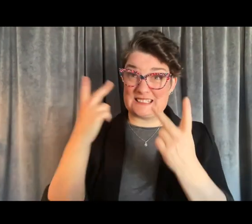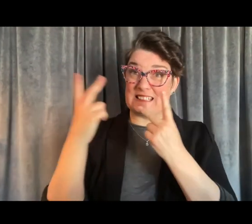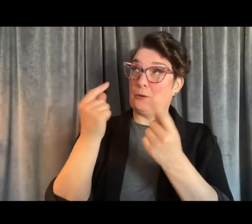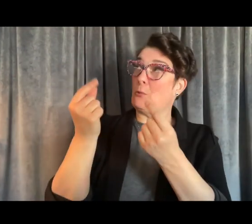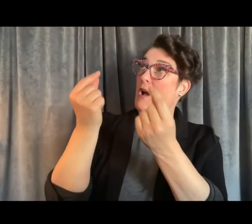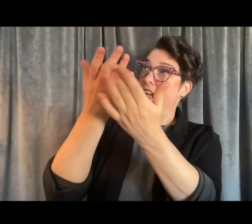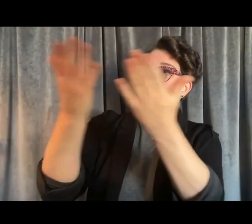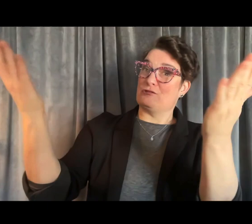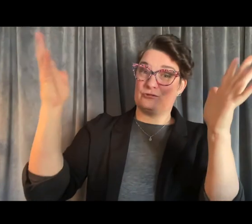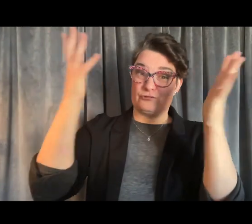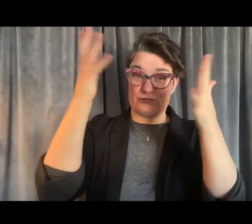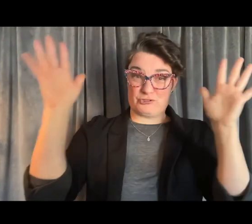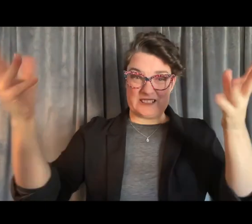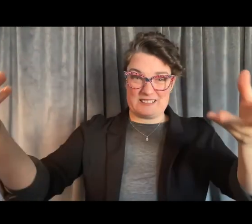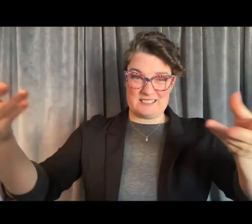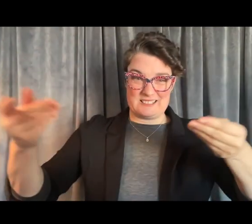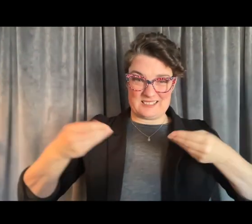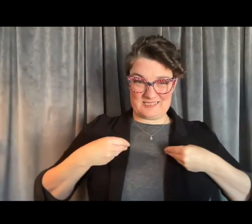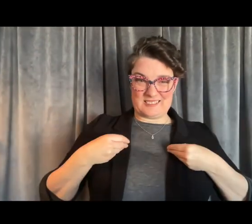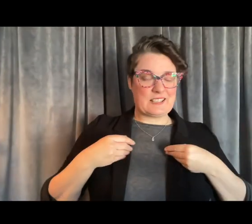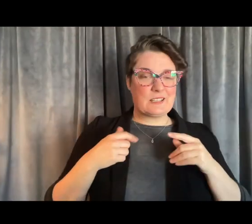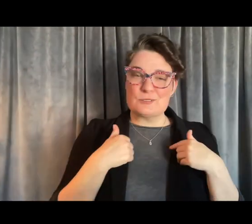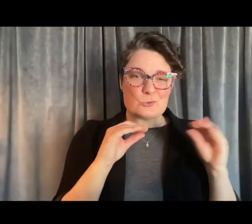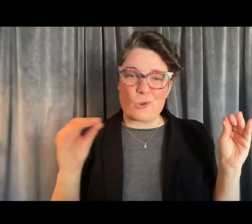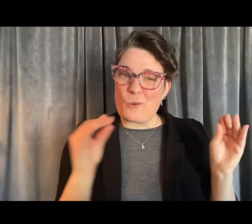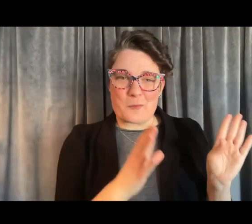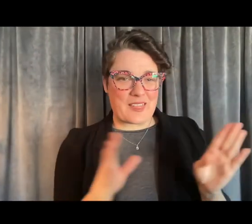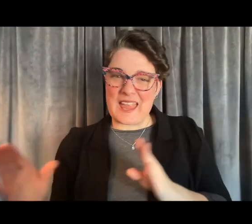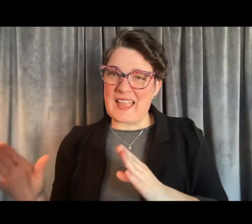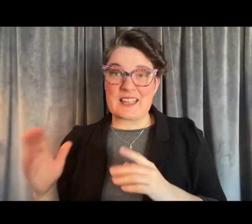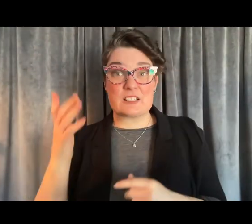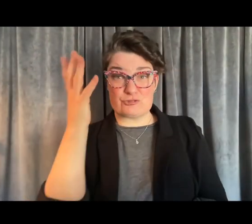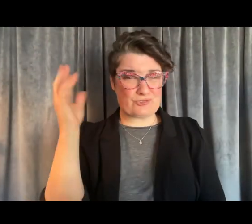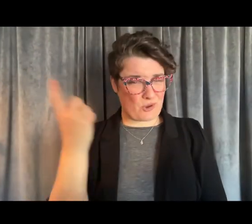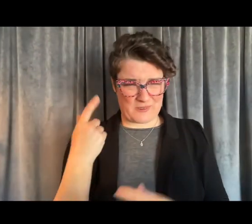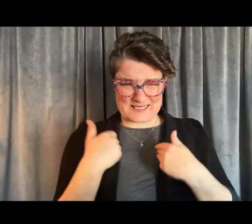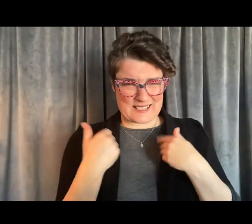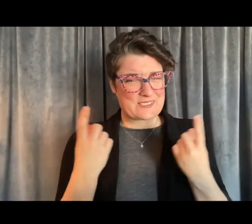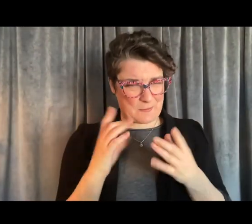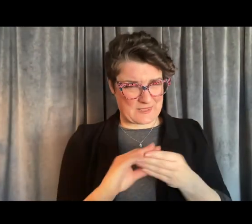through from them, and not having a plan and they always had something to say. Nomy: Yeah.